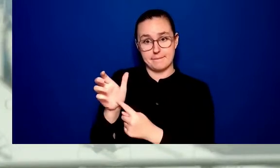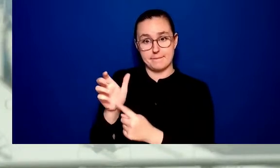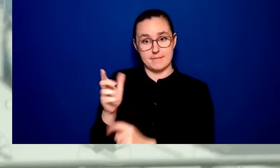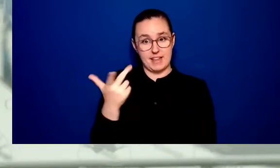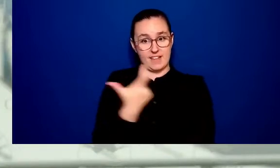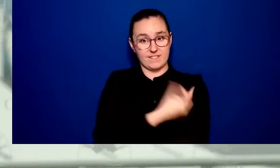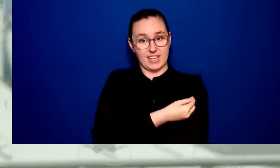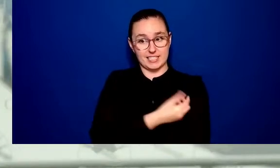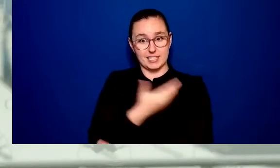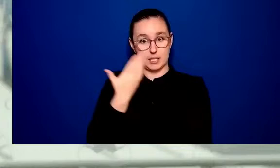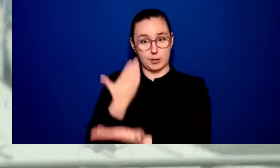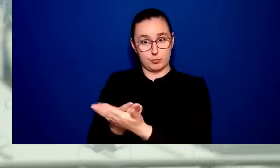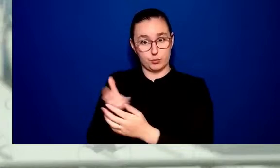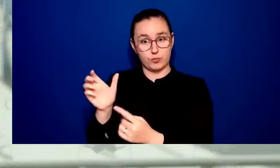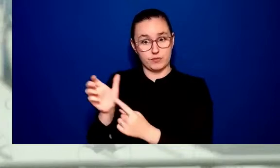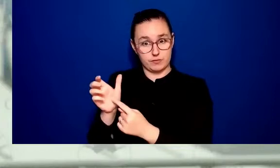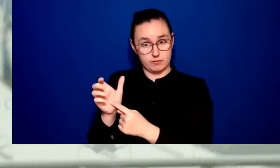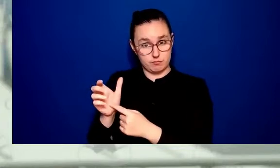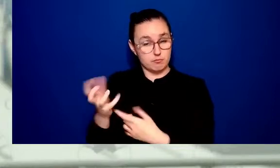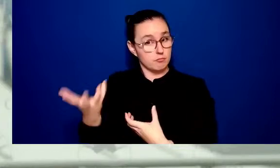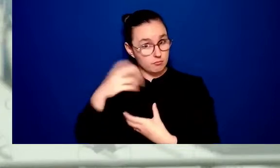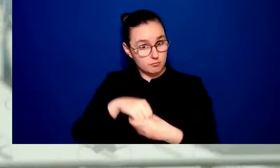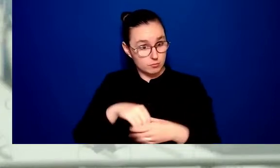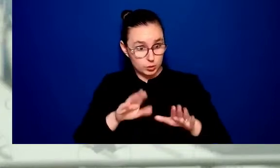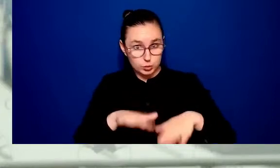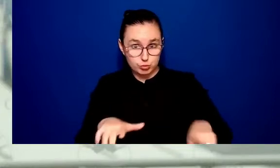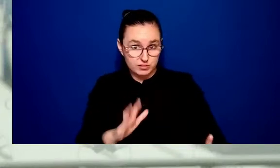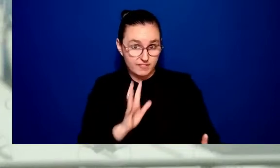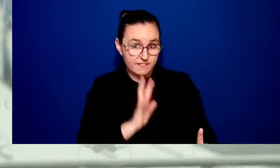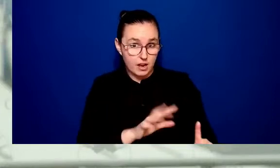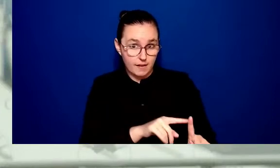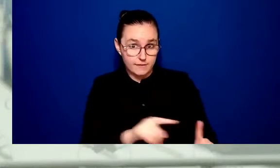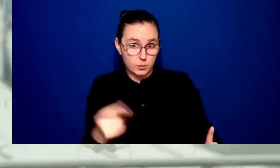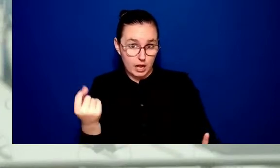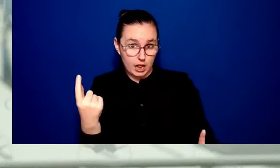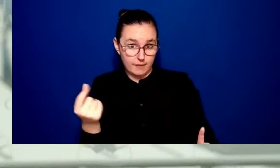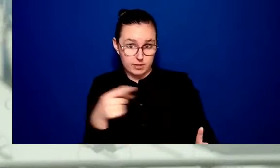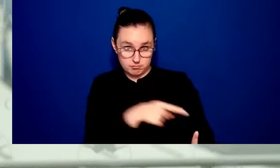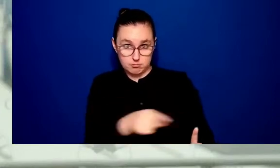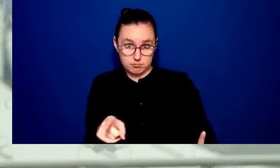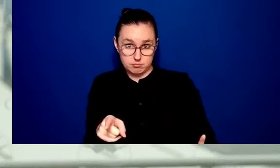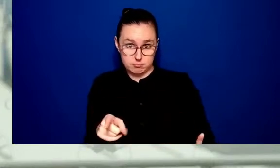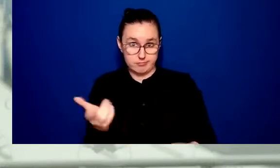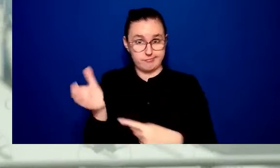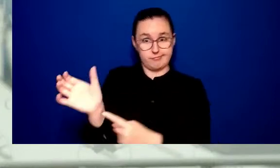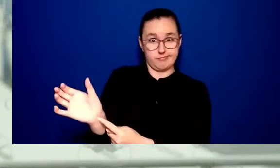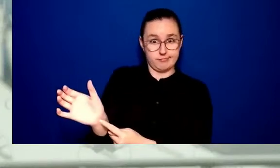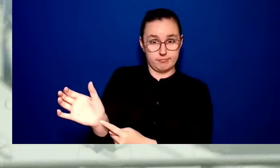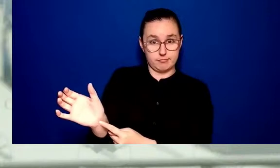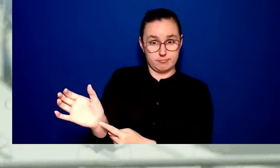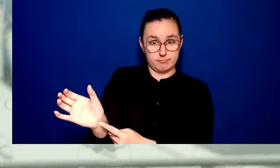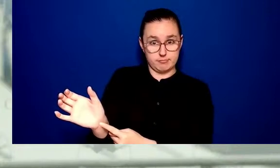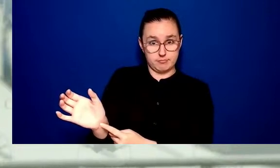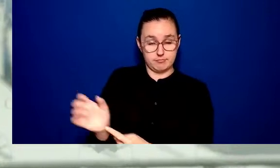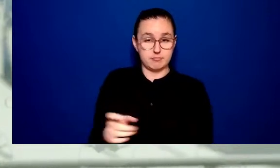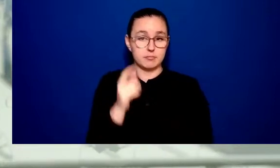widely available for people in that age group. That's a very